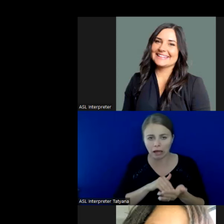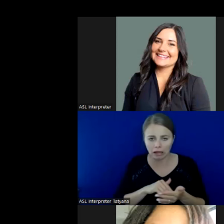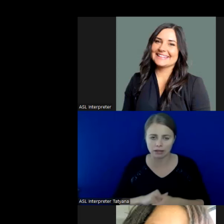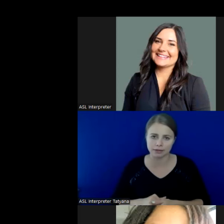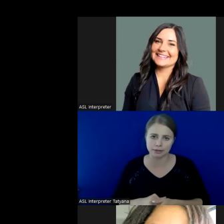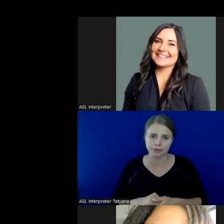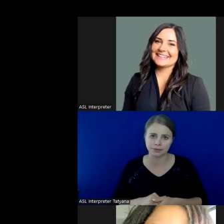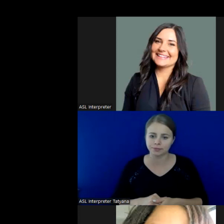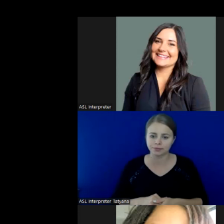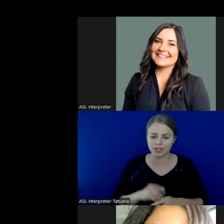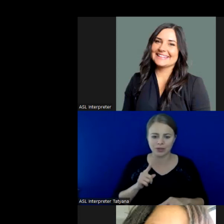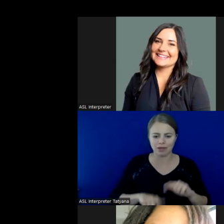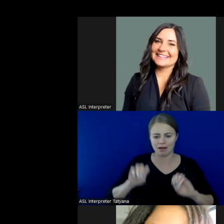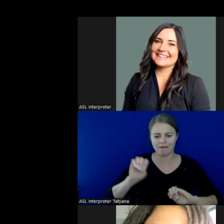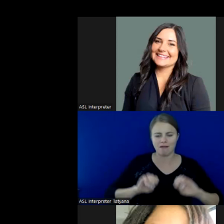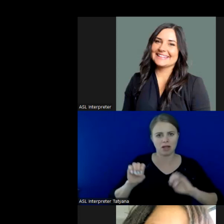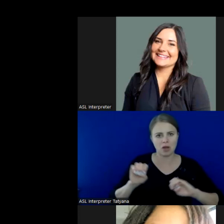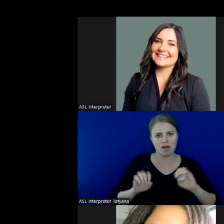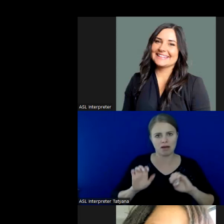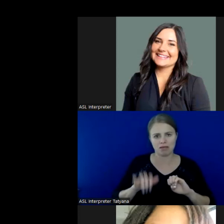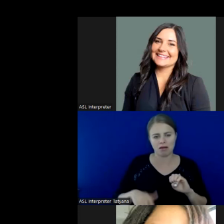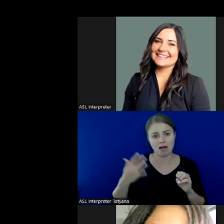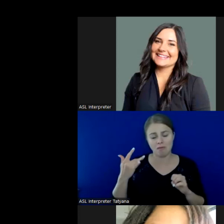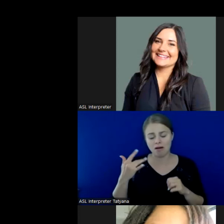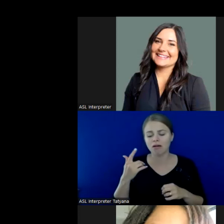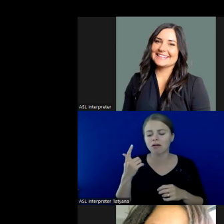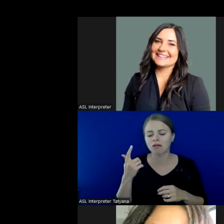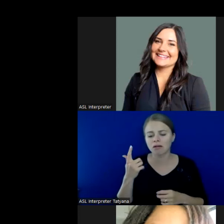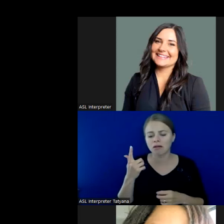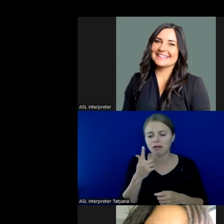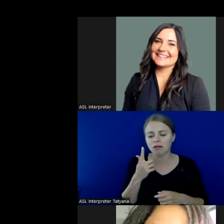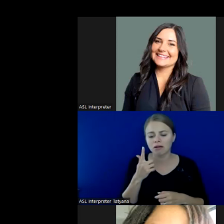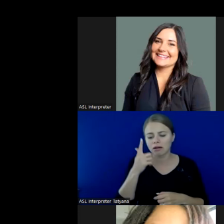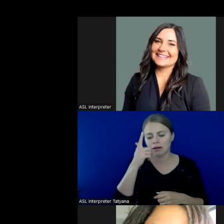you can't even evaluate those dimensions because this, you know, again, "EEAAP,"